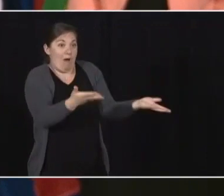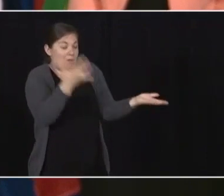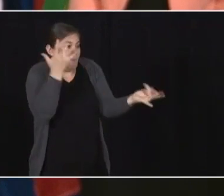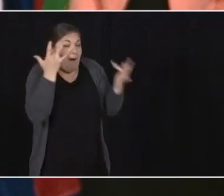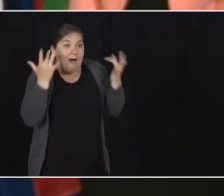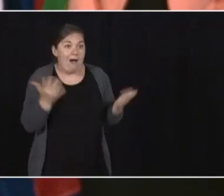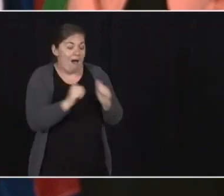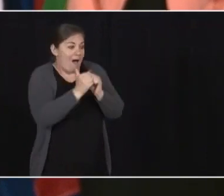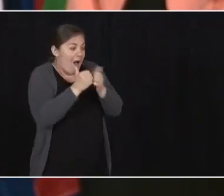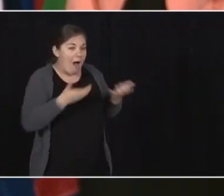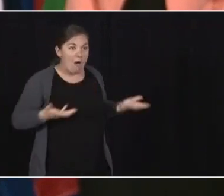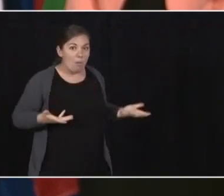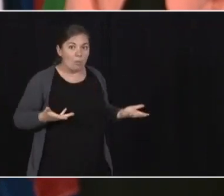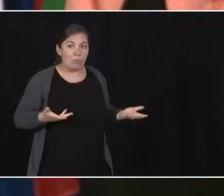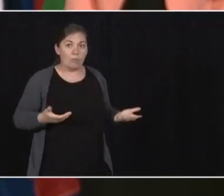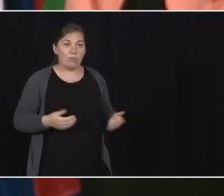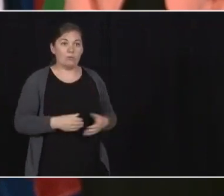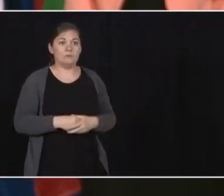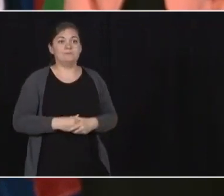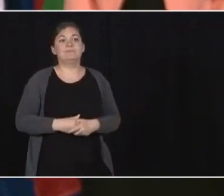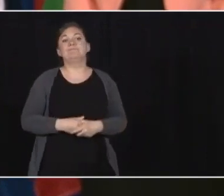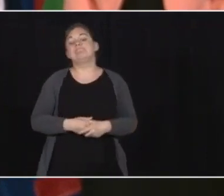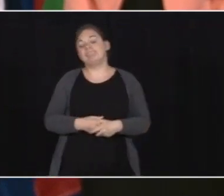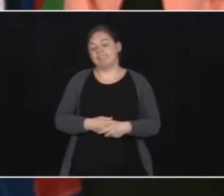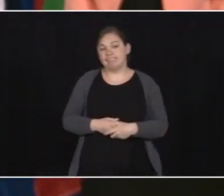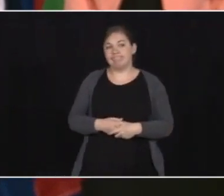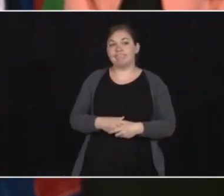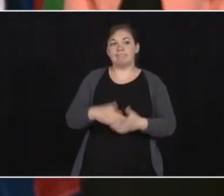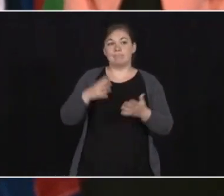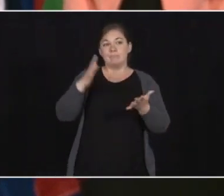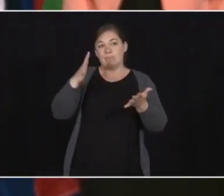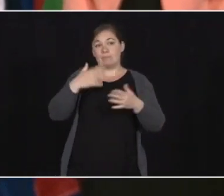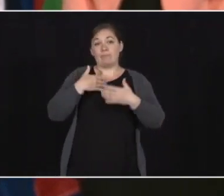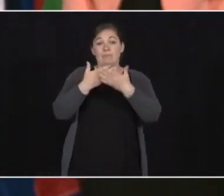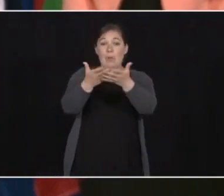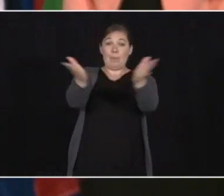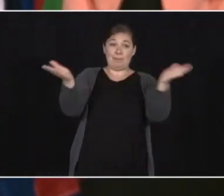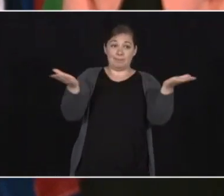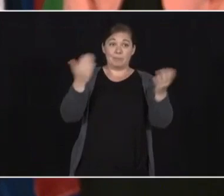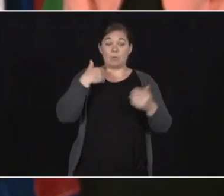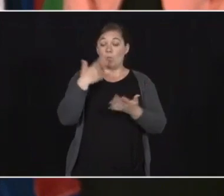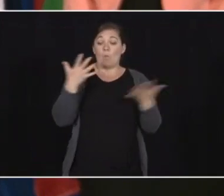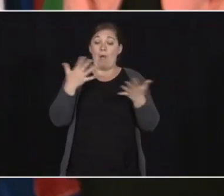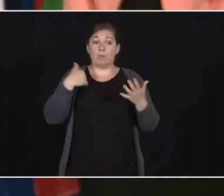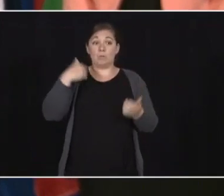I will tell you what I know and I have always told the public.